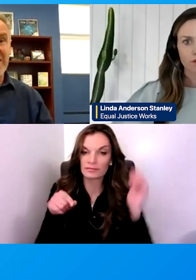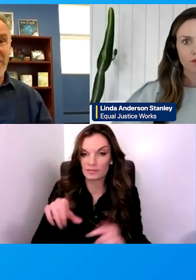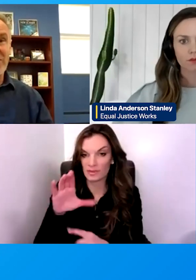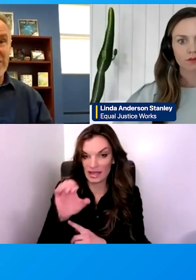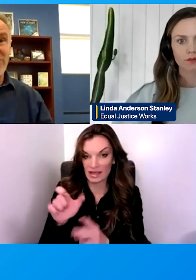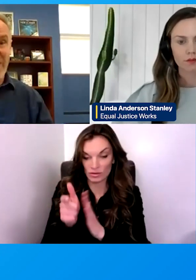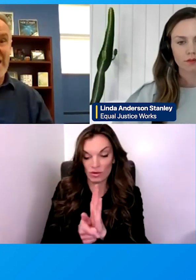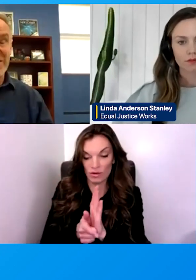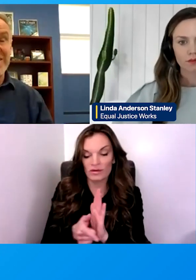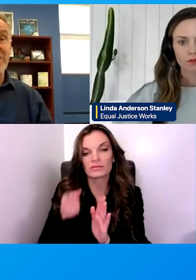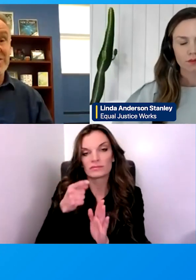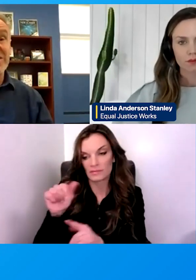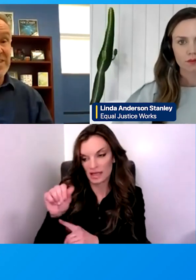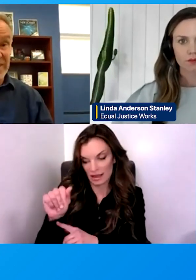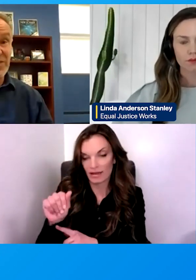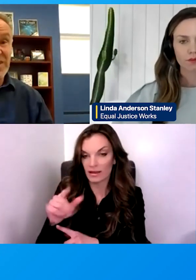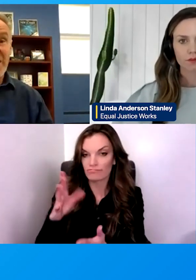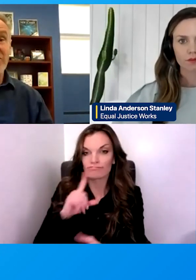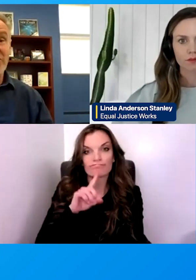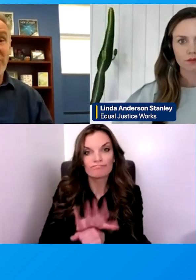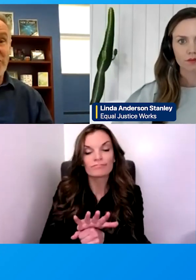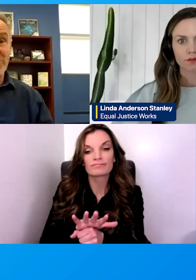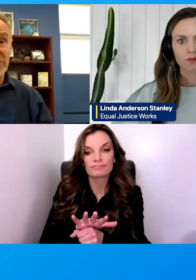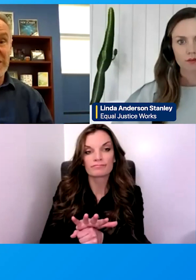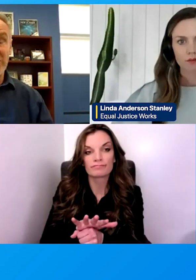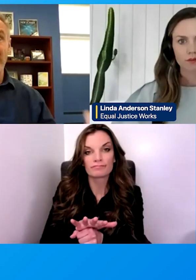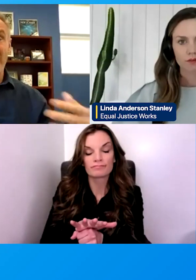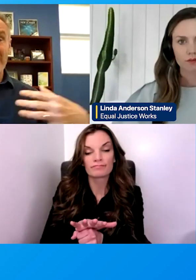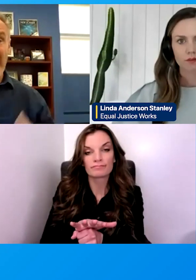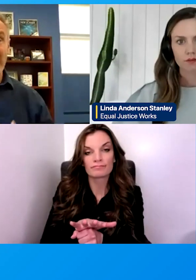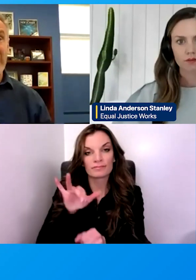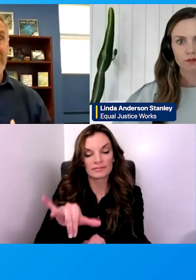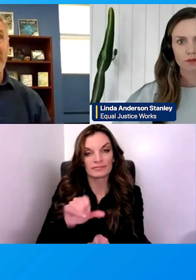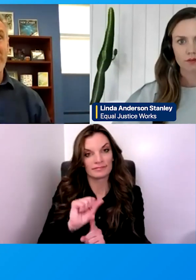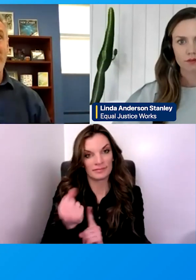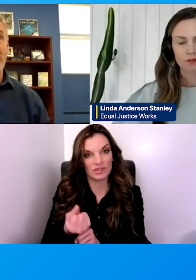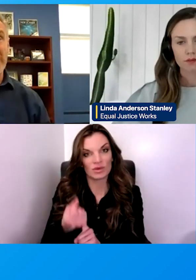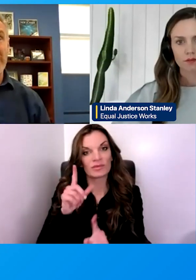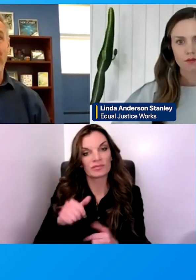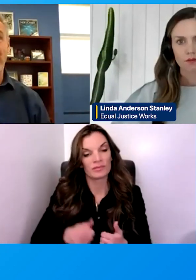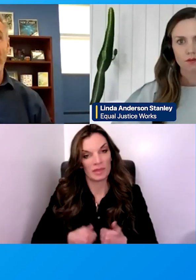does, in fact, guaranty this under such circumstances. Live ASL interpretation.